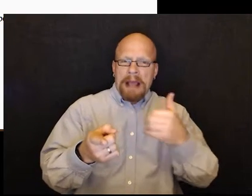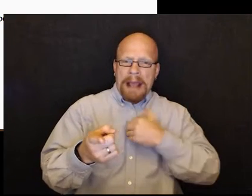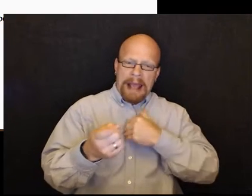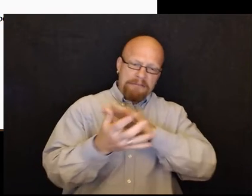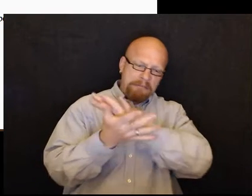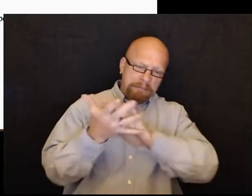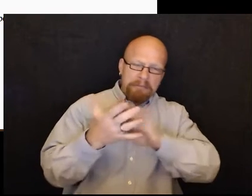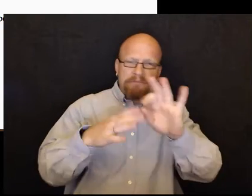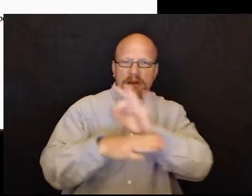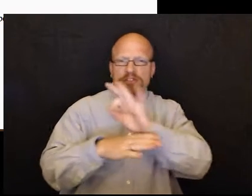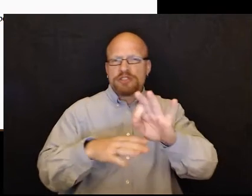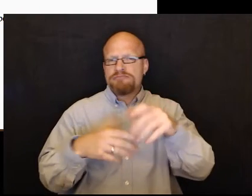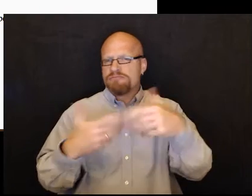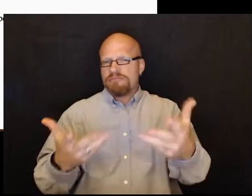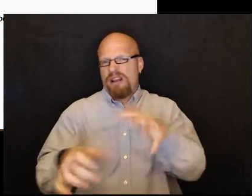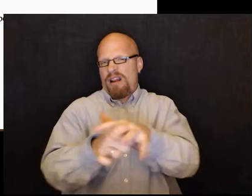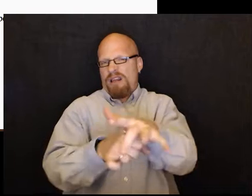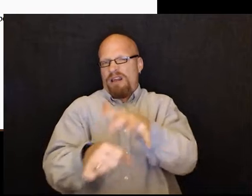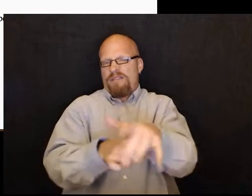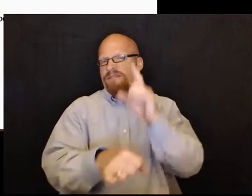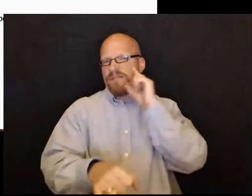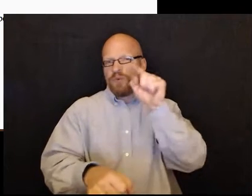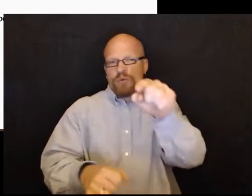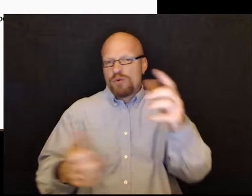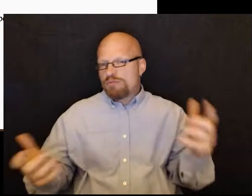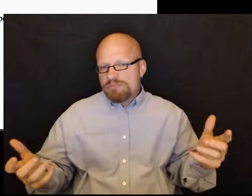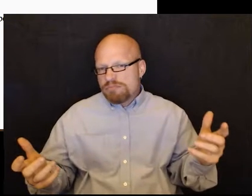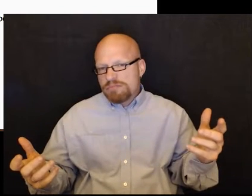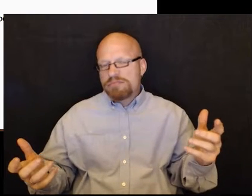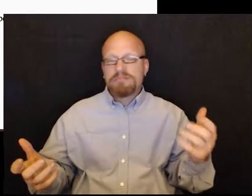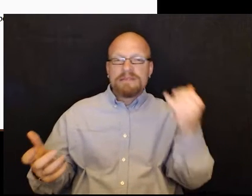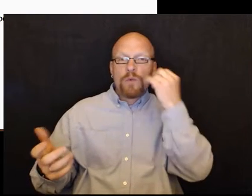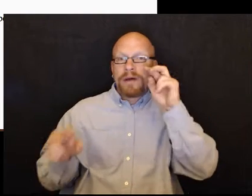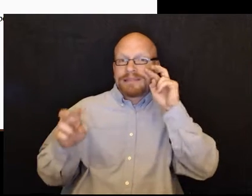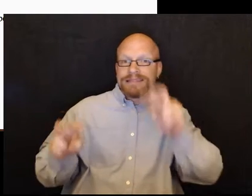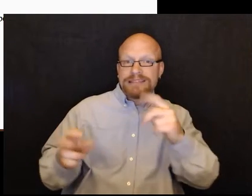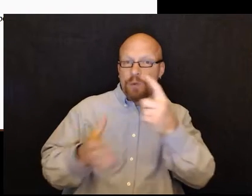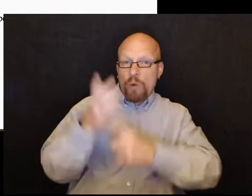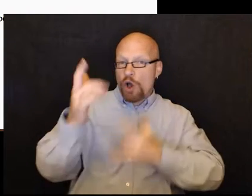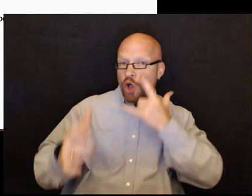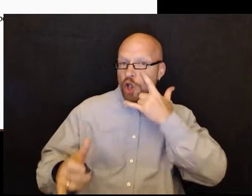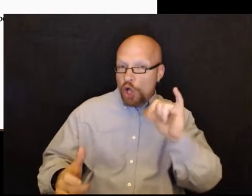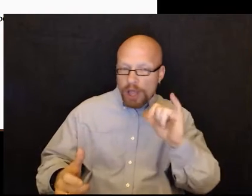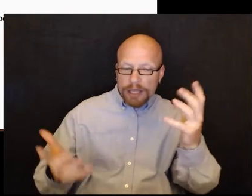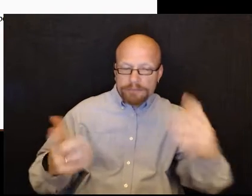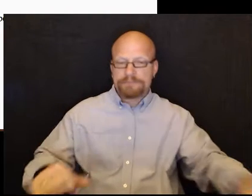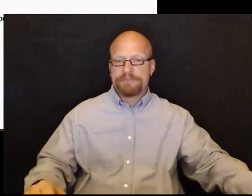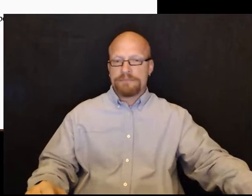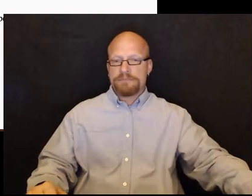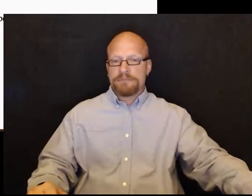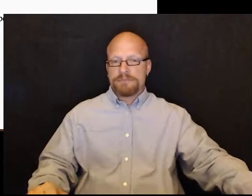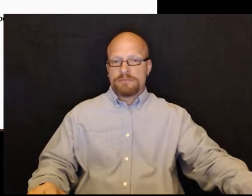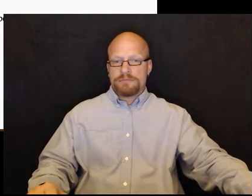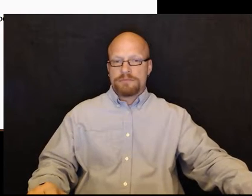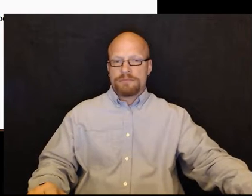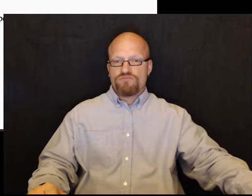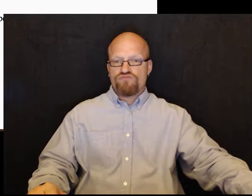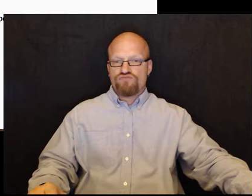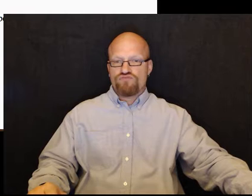it's a good calculator it costs $15 or so there are plenty of functions there plenty for what you need